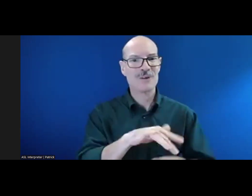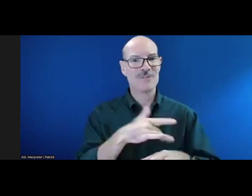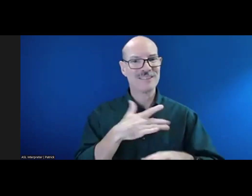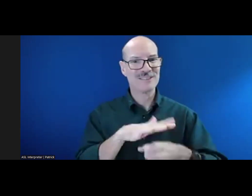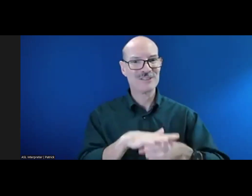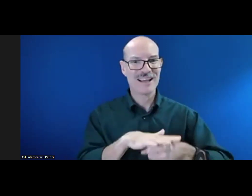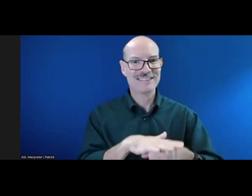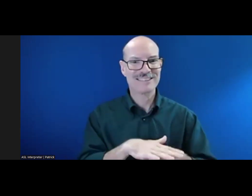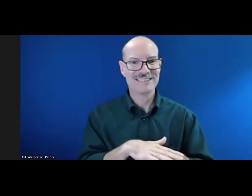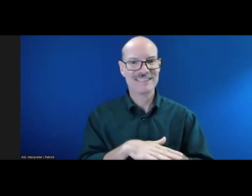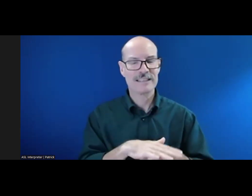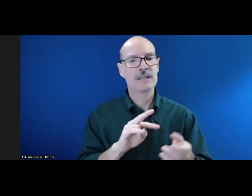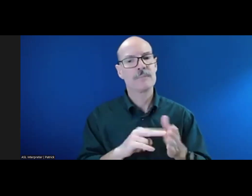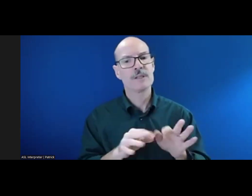So you express empathy.